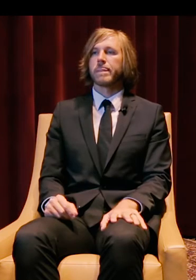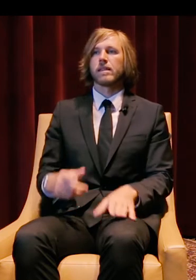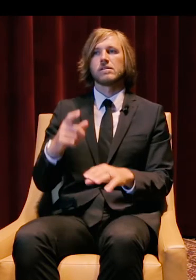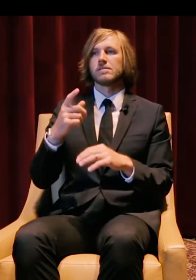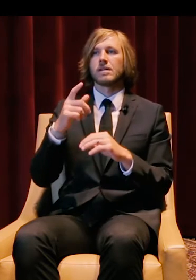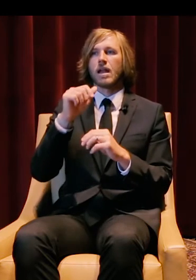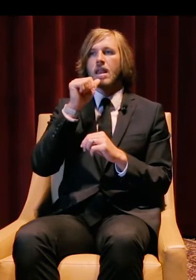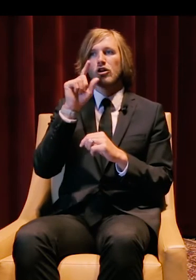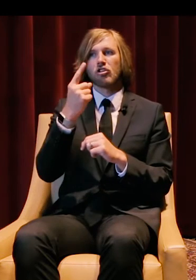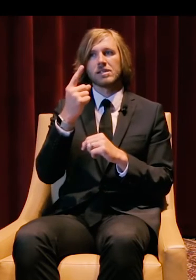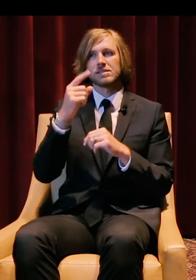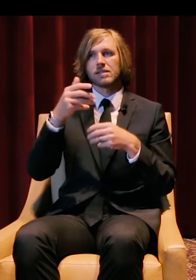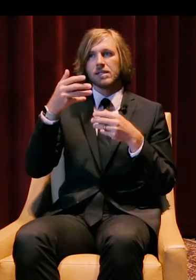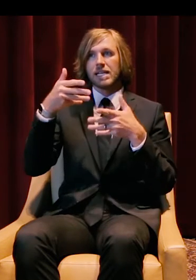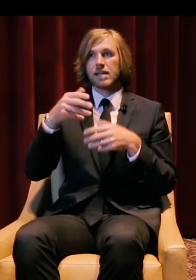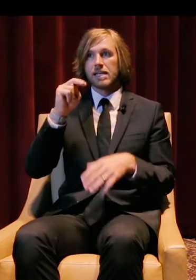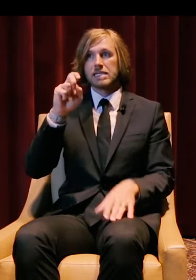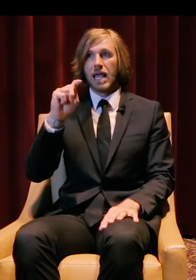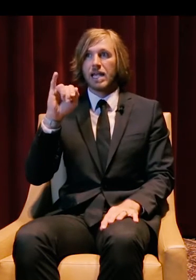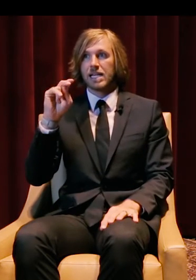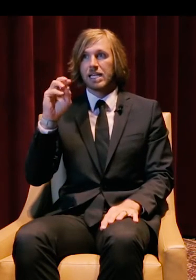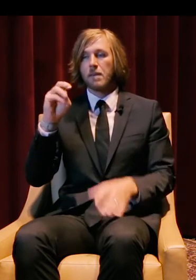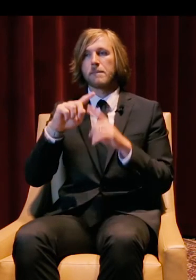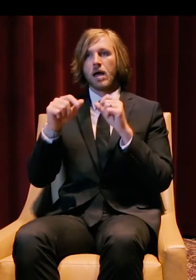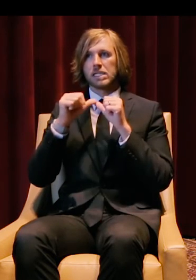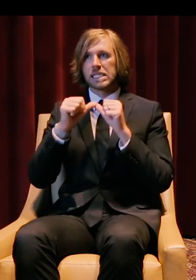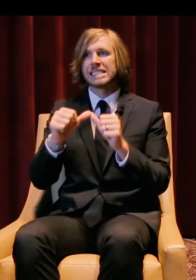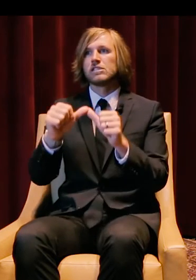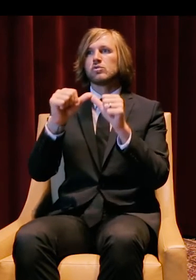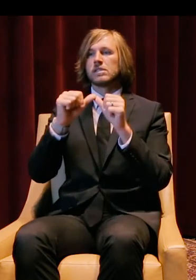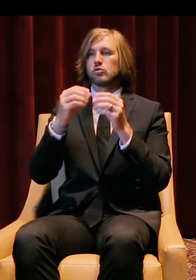It's not just a net income, it's a continuously growing net income.